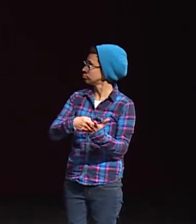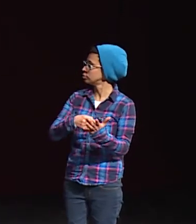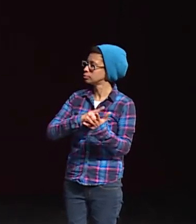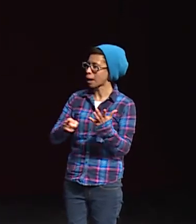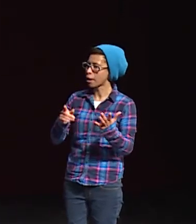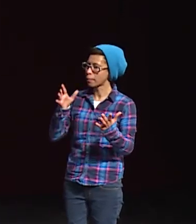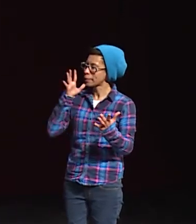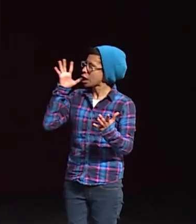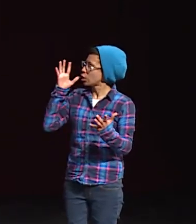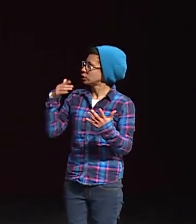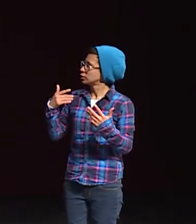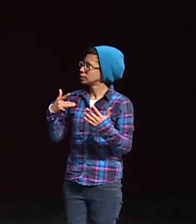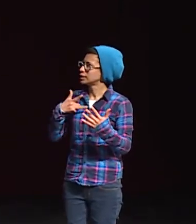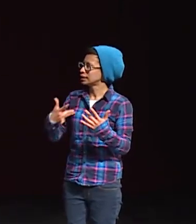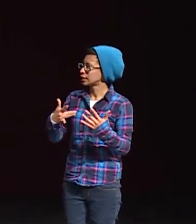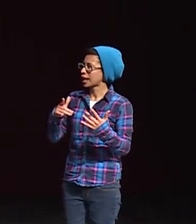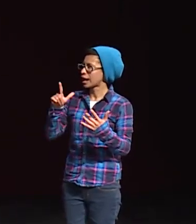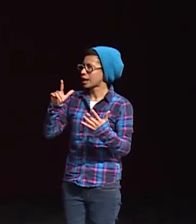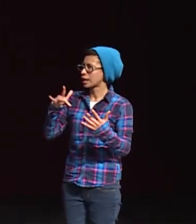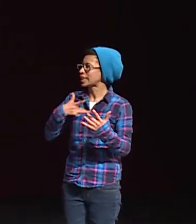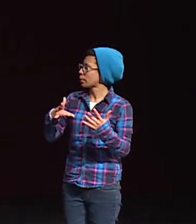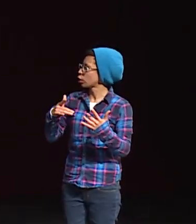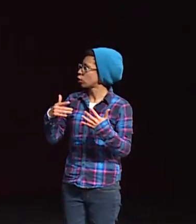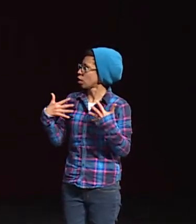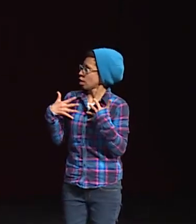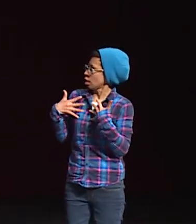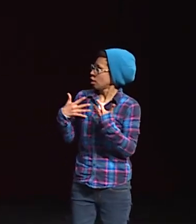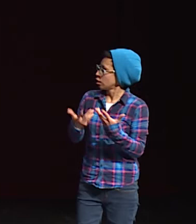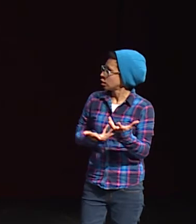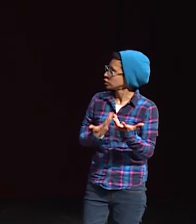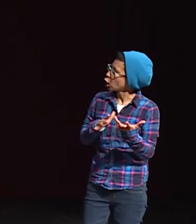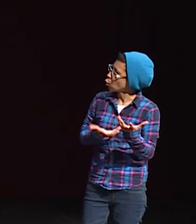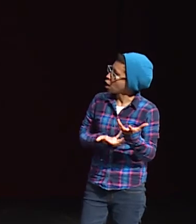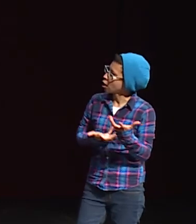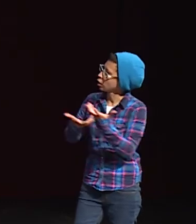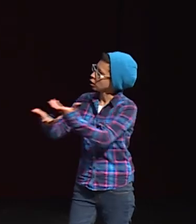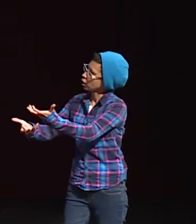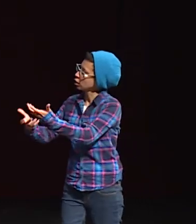The baby is born automatically a U.S. citizen. The baby is automatically born as a U.S. citizen,